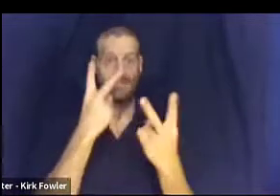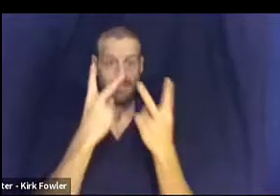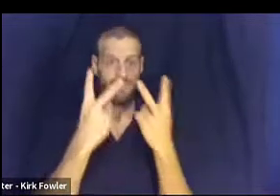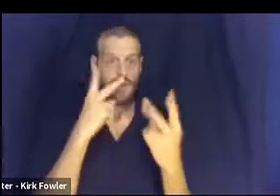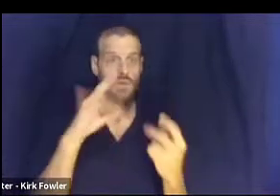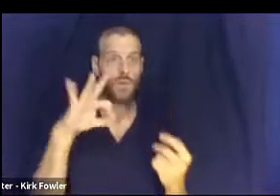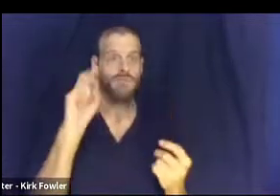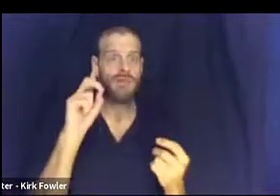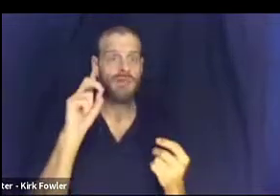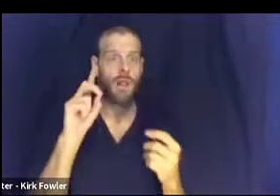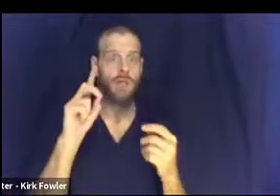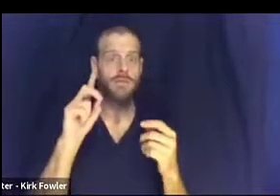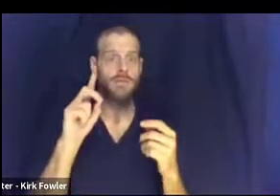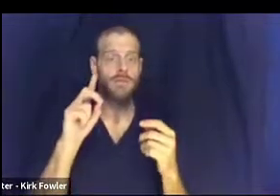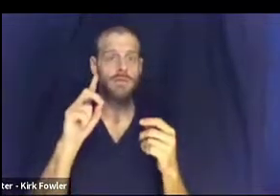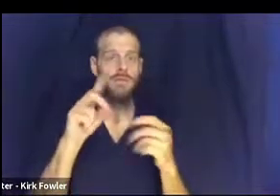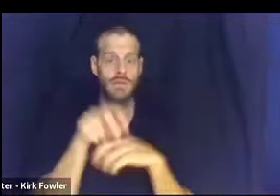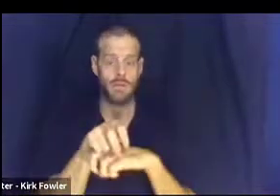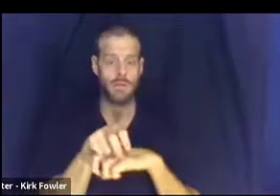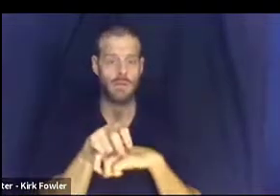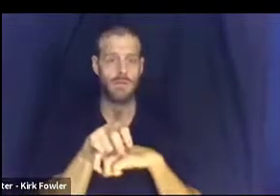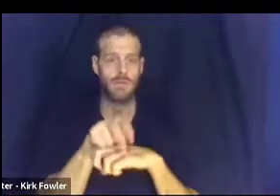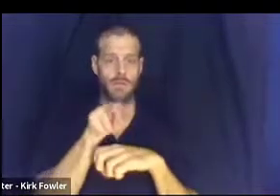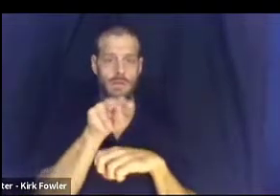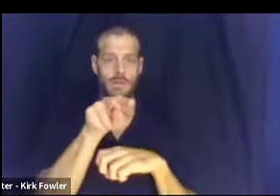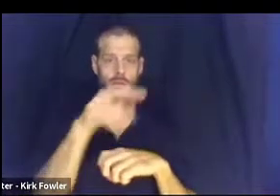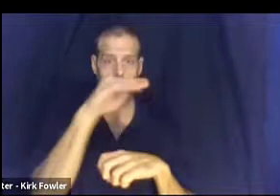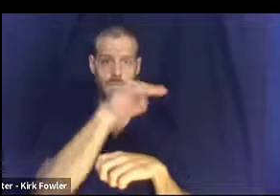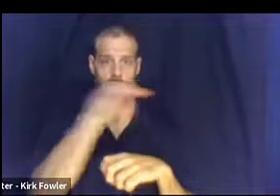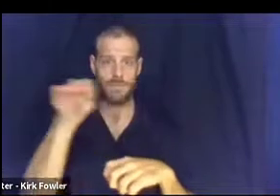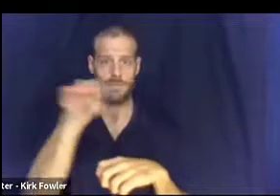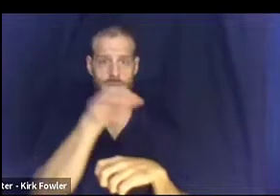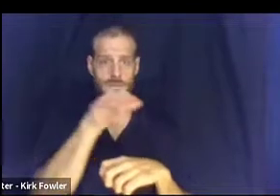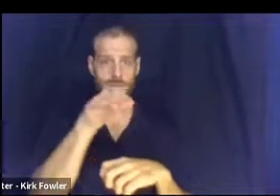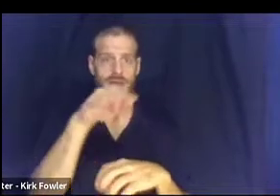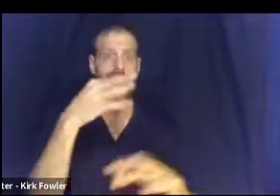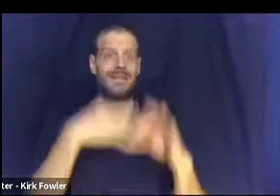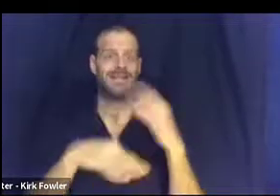rather than on a tray table on top of her Rifton chair or desk.